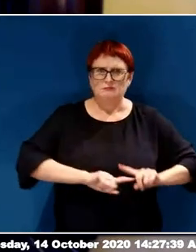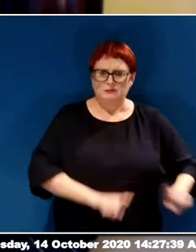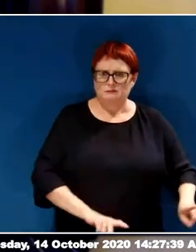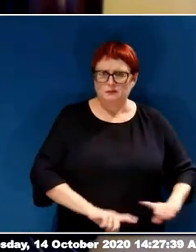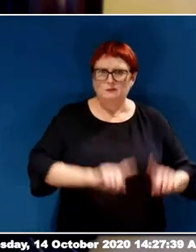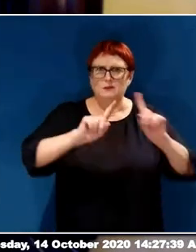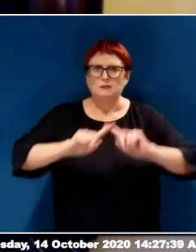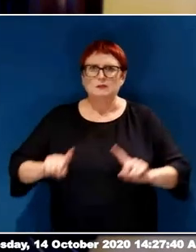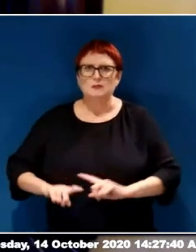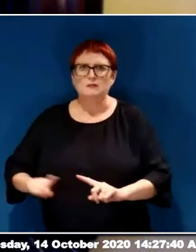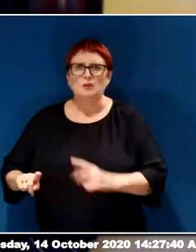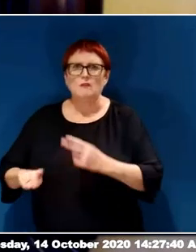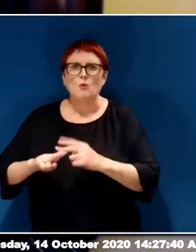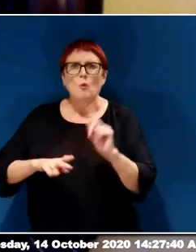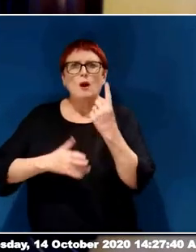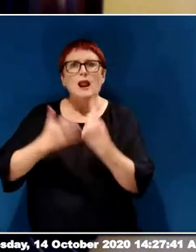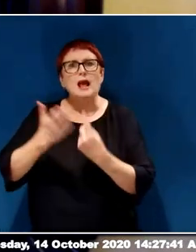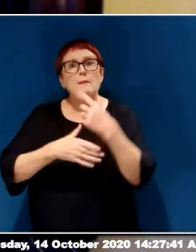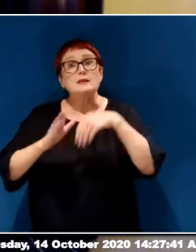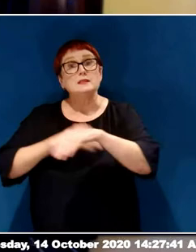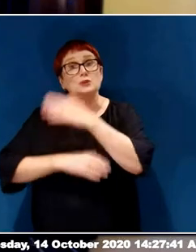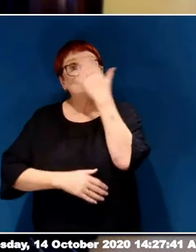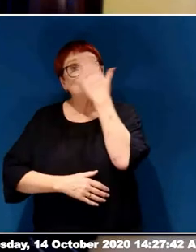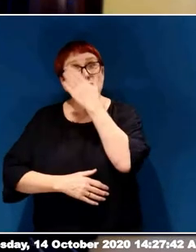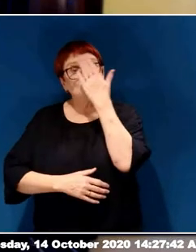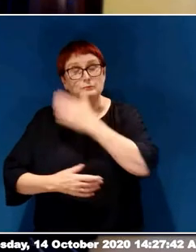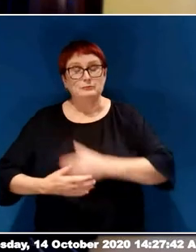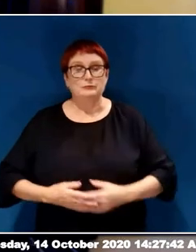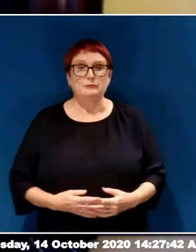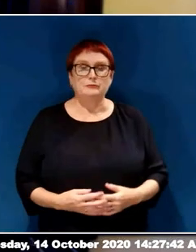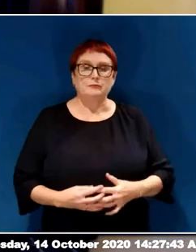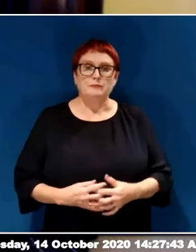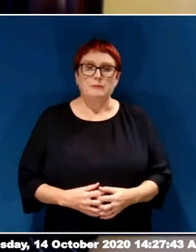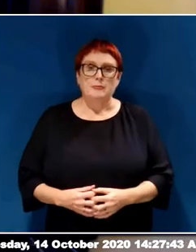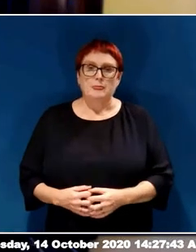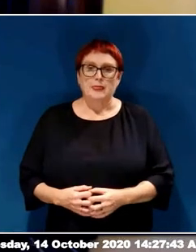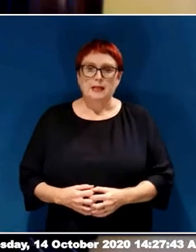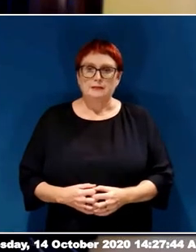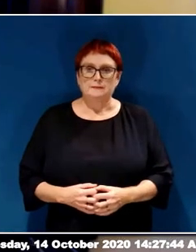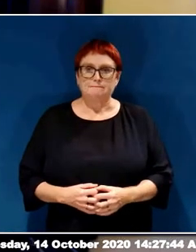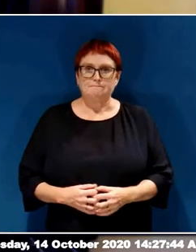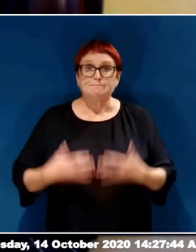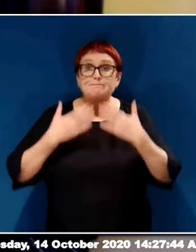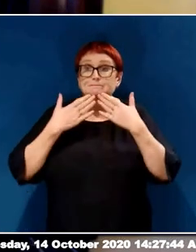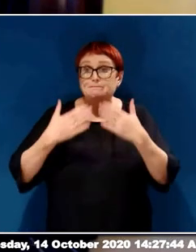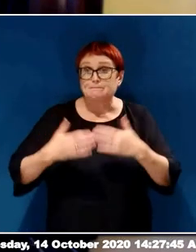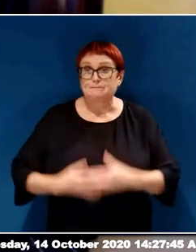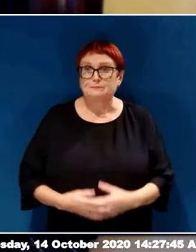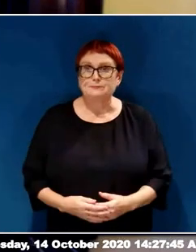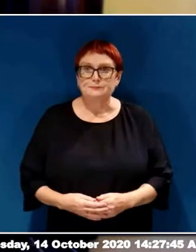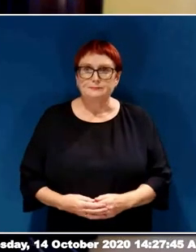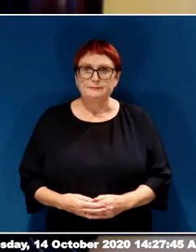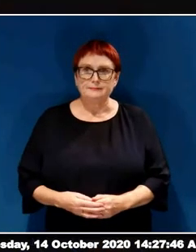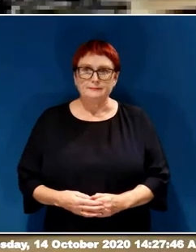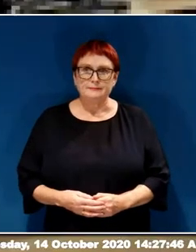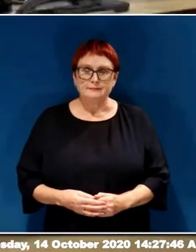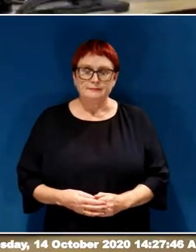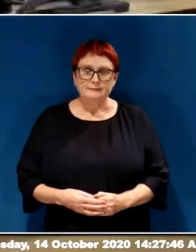Thank you. Can I turn to complaints mechanisms.